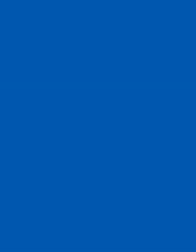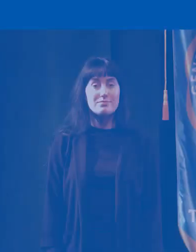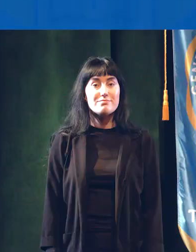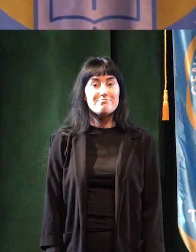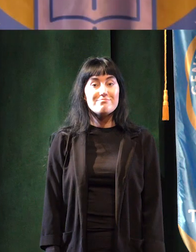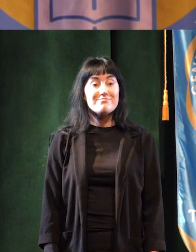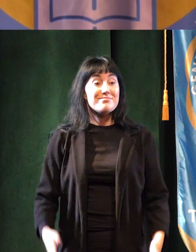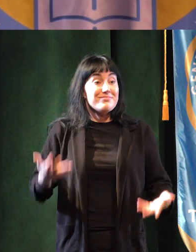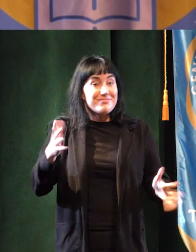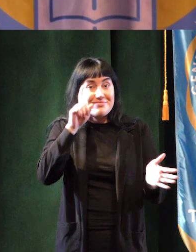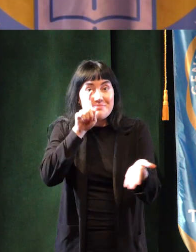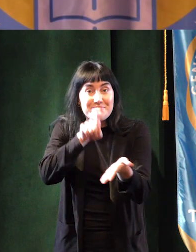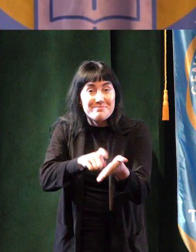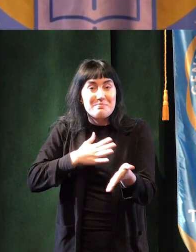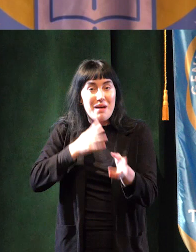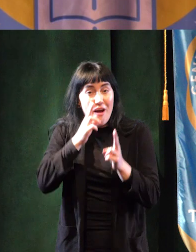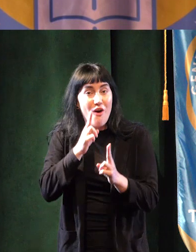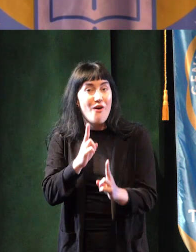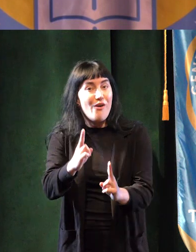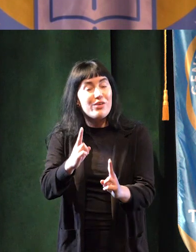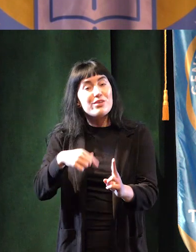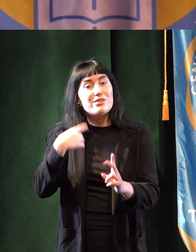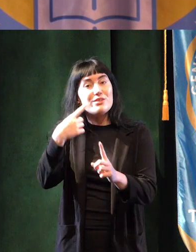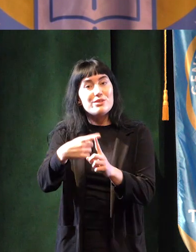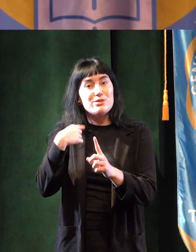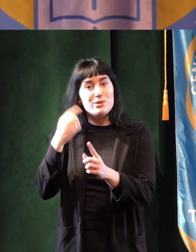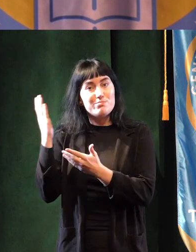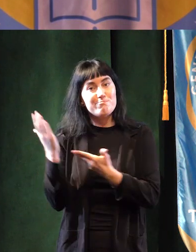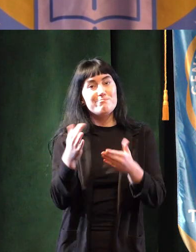now that you've been recognized is my honor at this time to confer the degrees